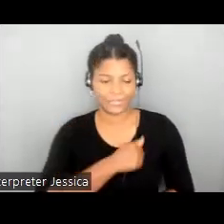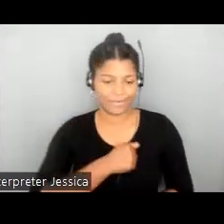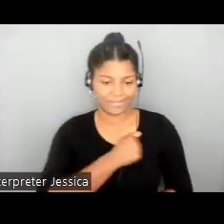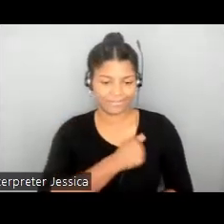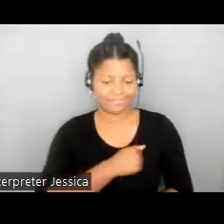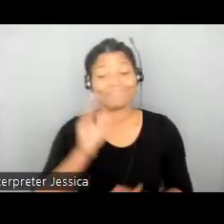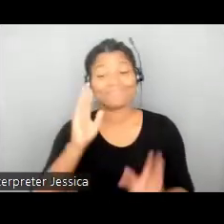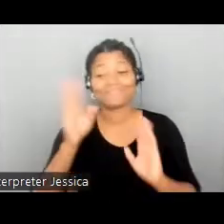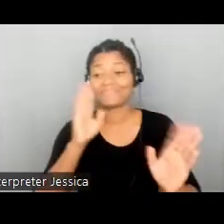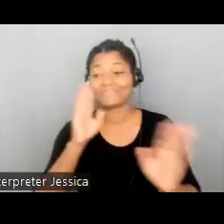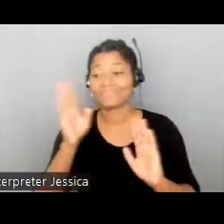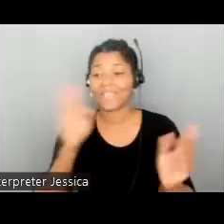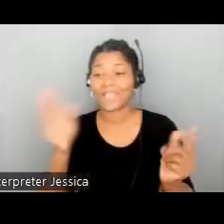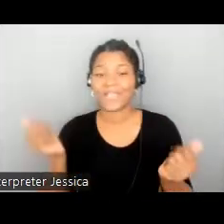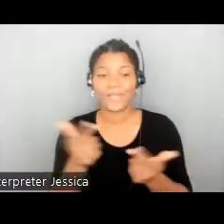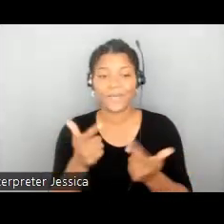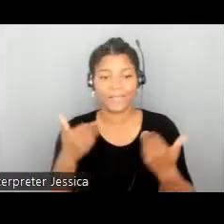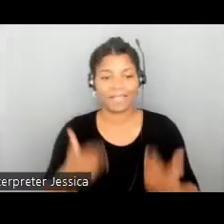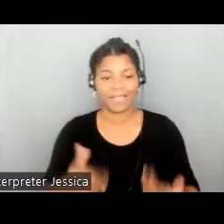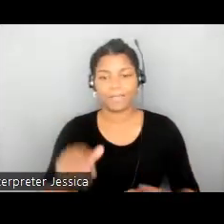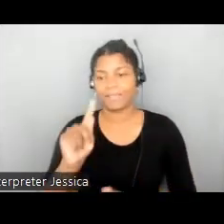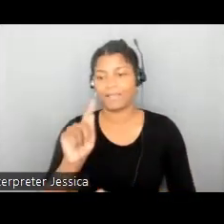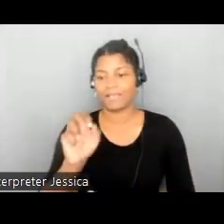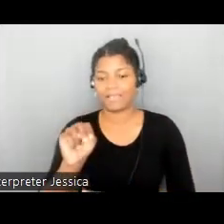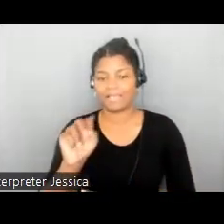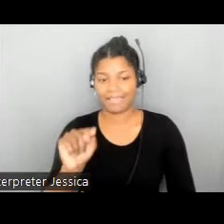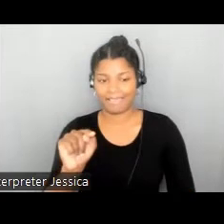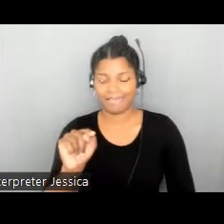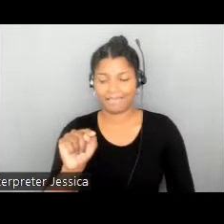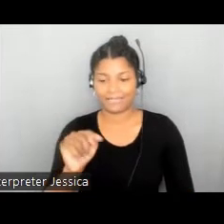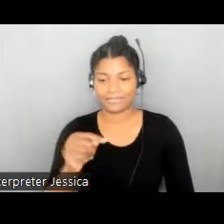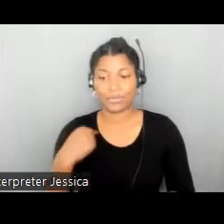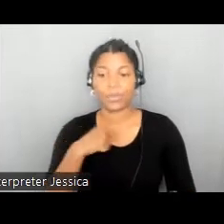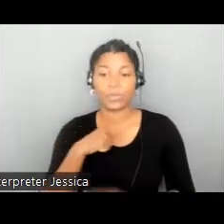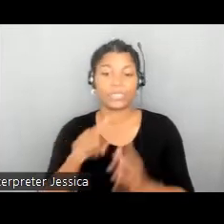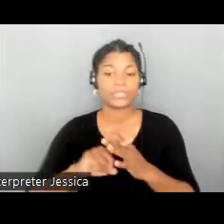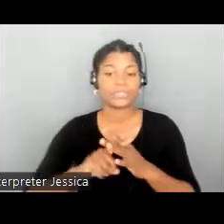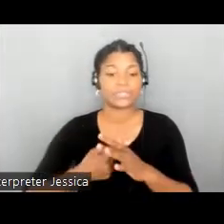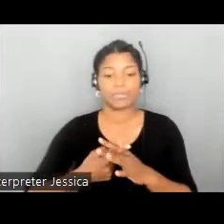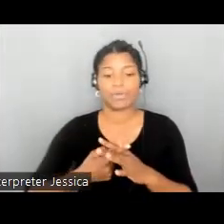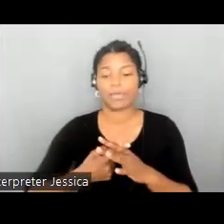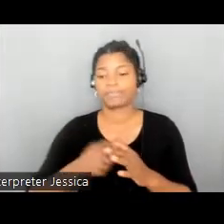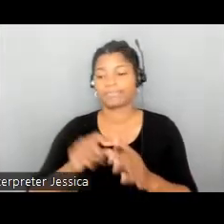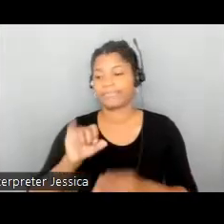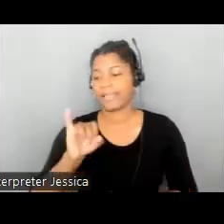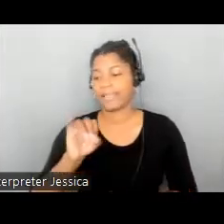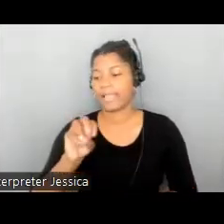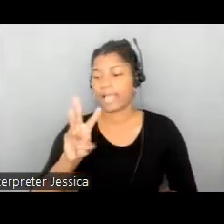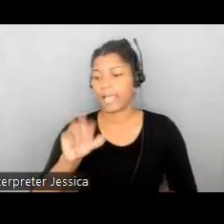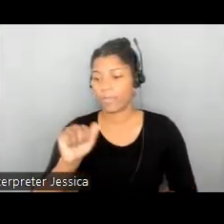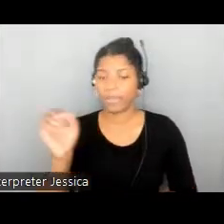Hello, everybody. I am Kent, and we started the Iowa Return to Community initiative after finding out